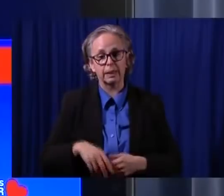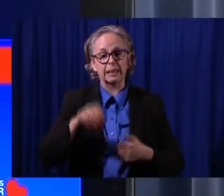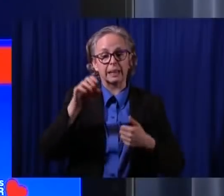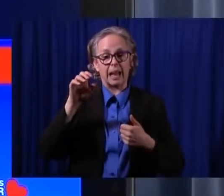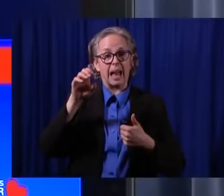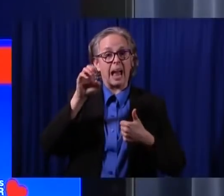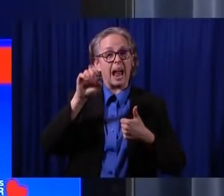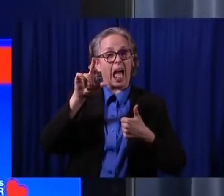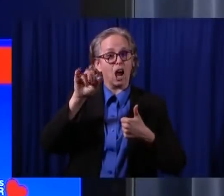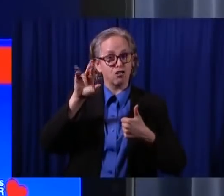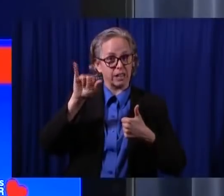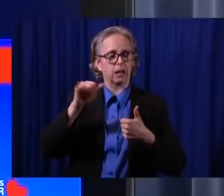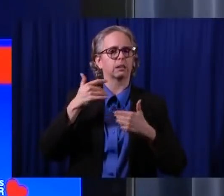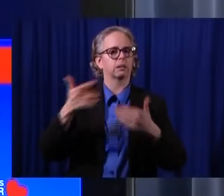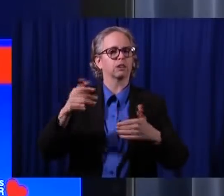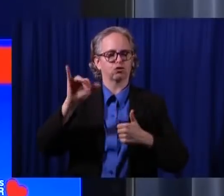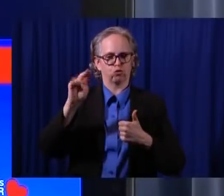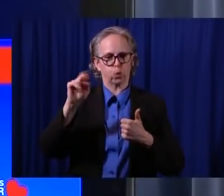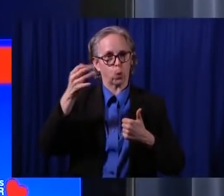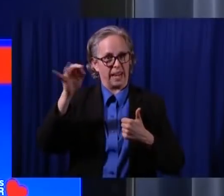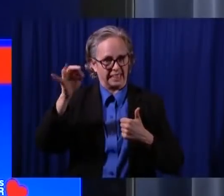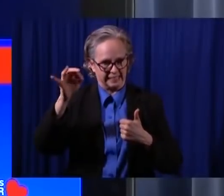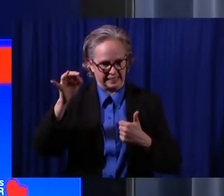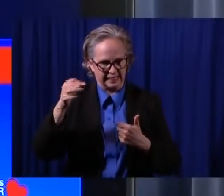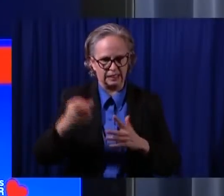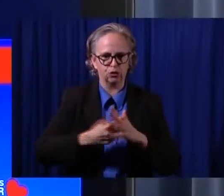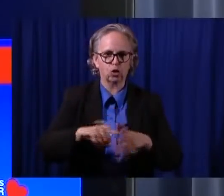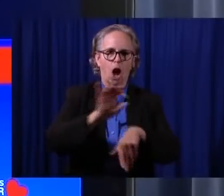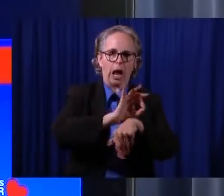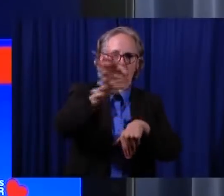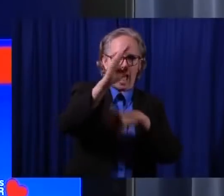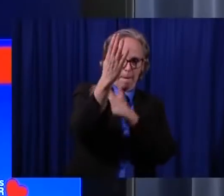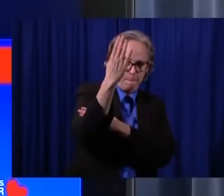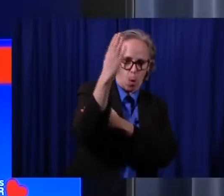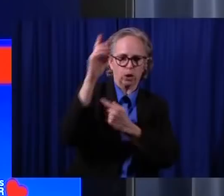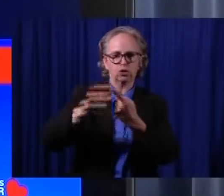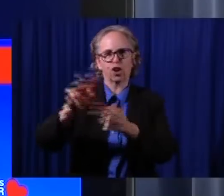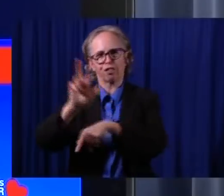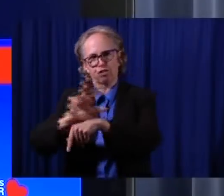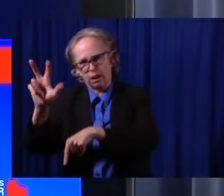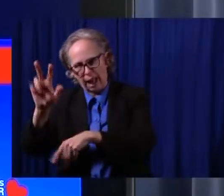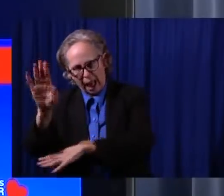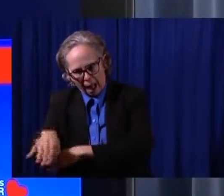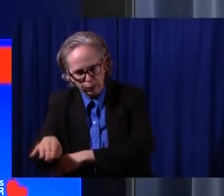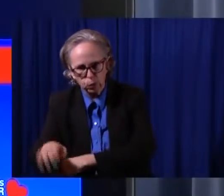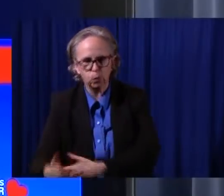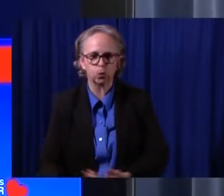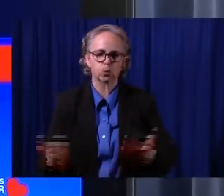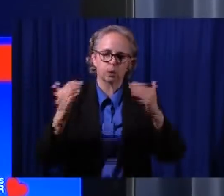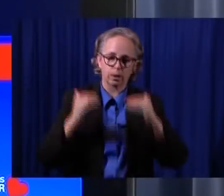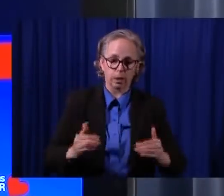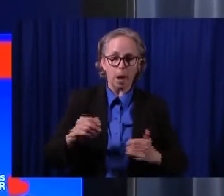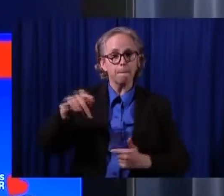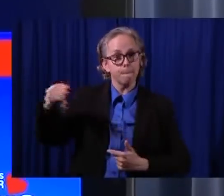TO 2 PM AND IN THE COMING DAYS, THESE POP UP SITE WILL BE IN ELYRIA, PORTSMOUTH, XENIA AND